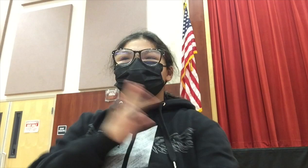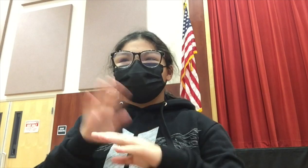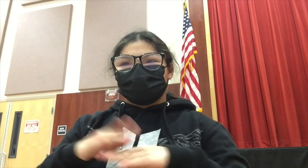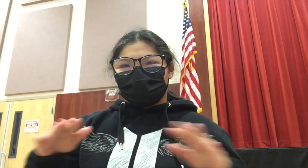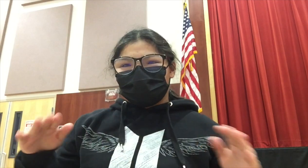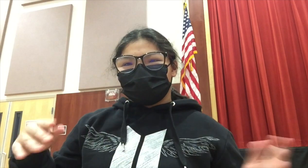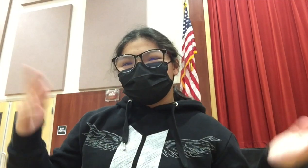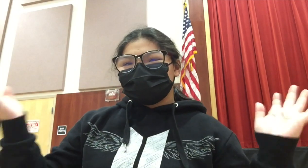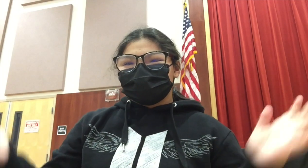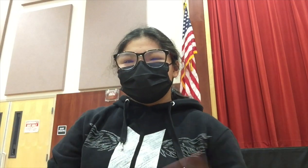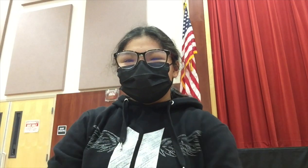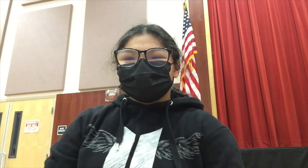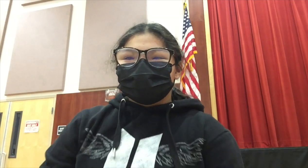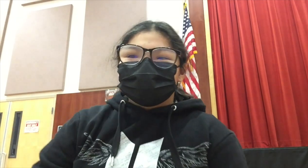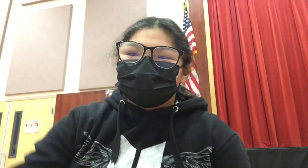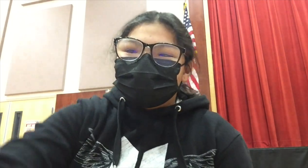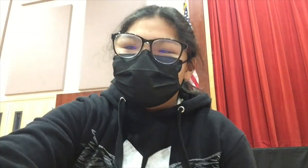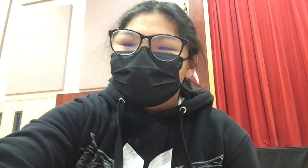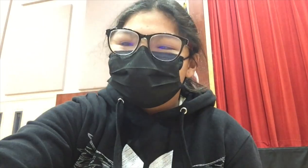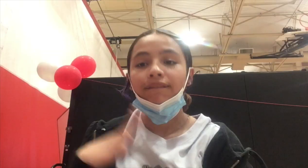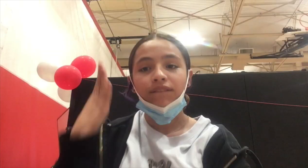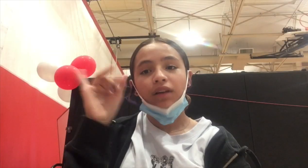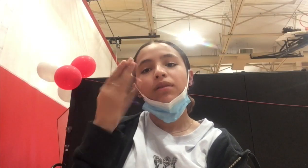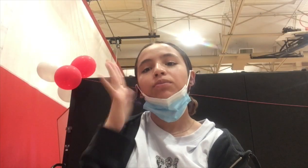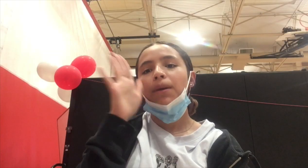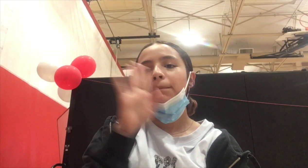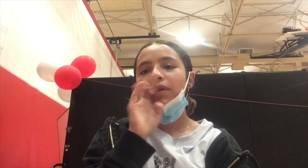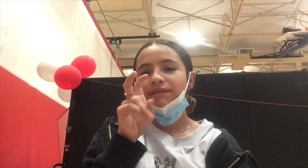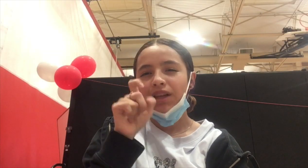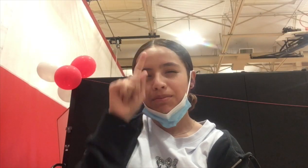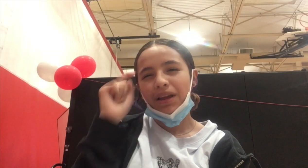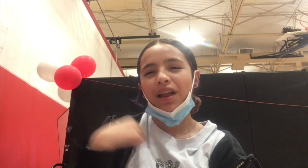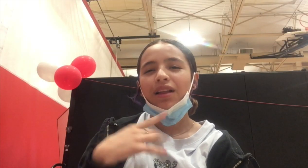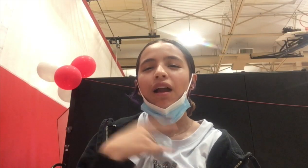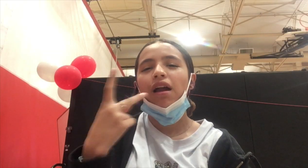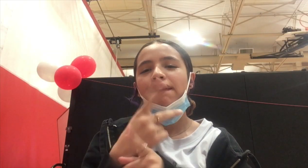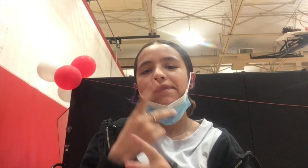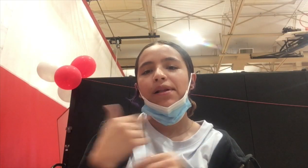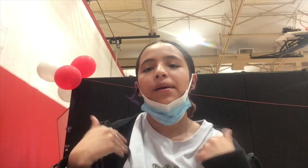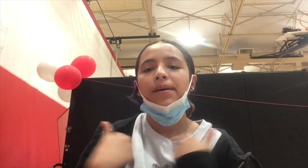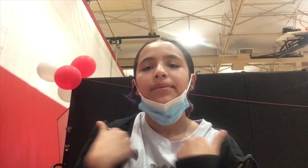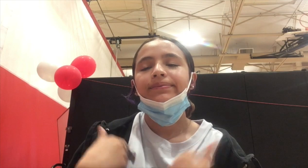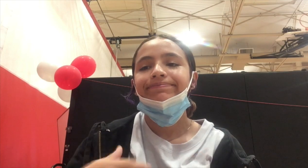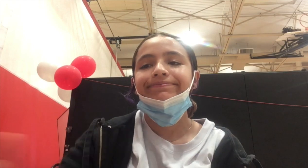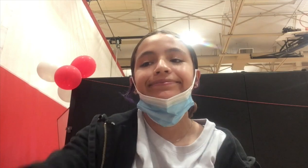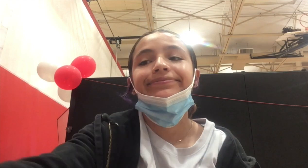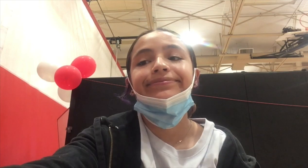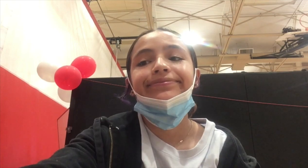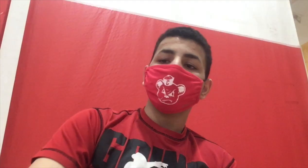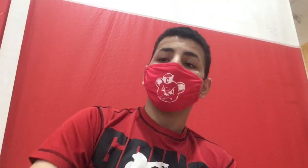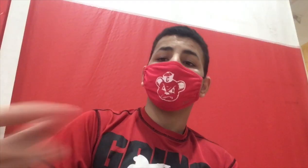Be helping out in the stores, I don't know. Future job will be a vet because I like take care of animals.